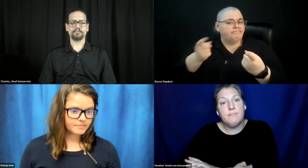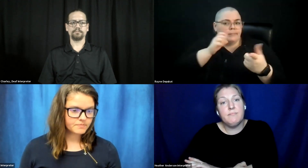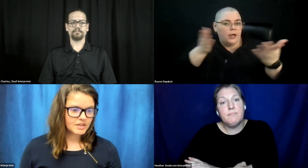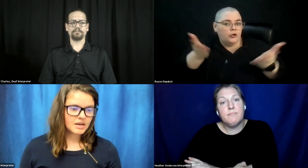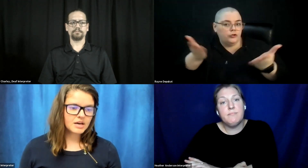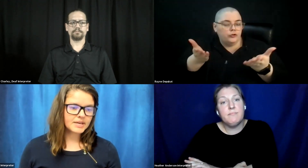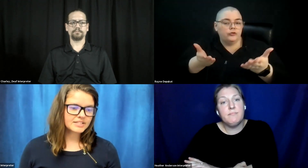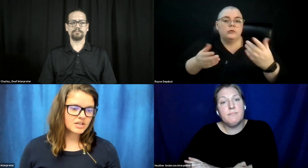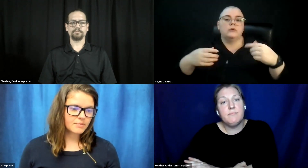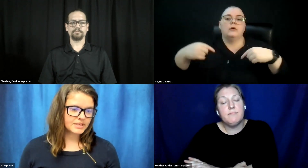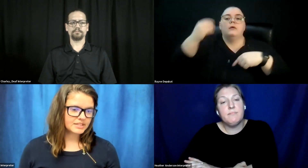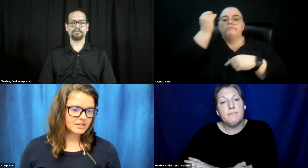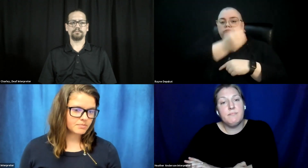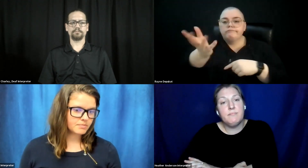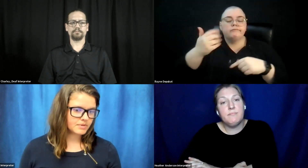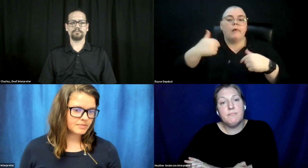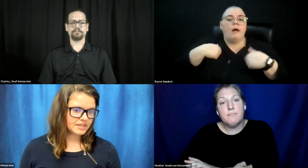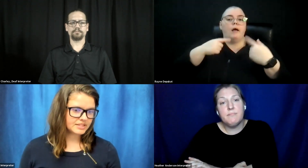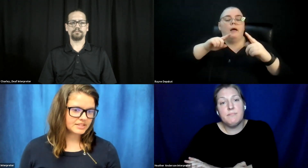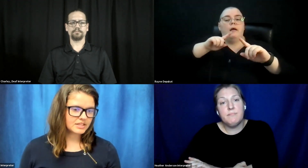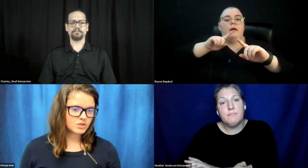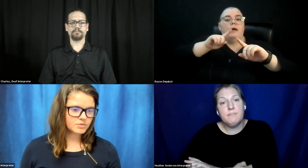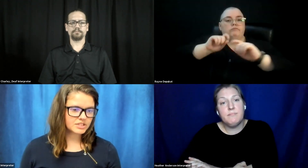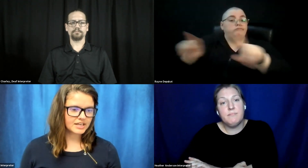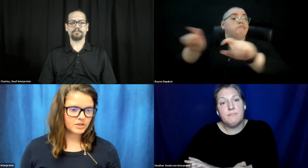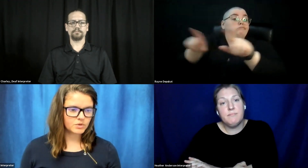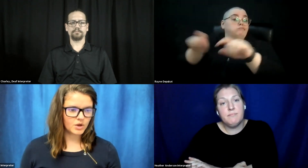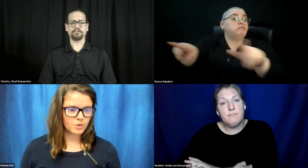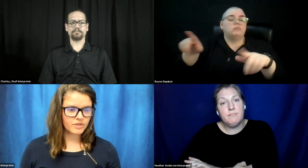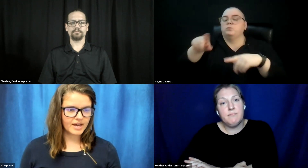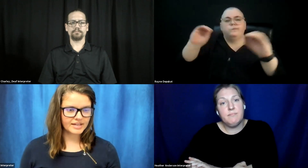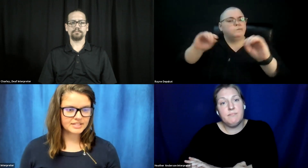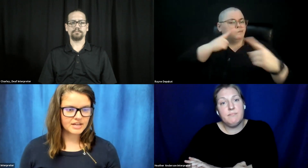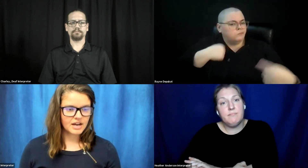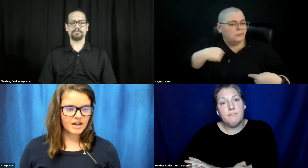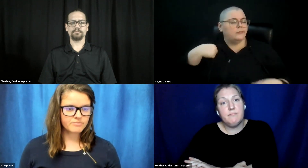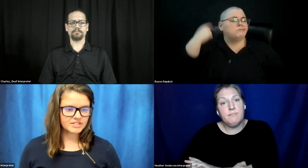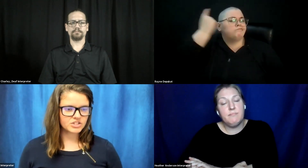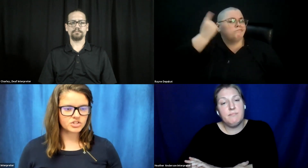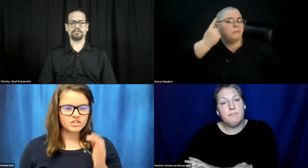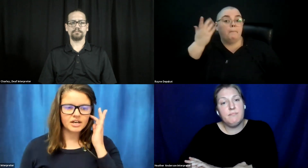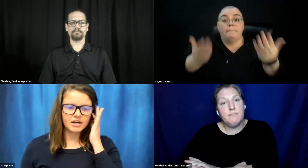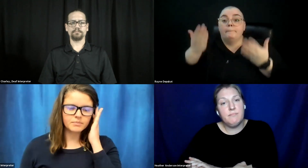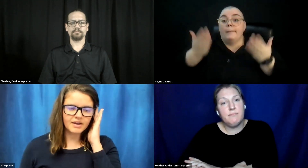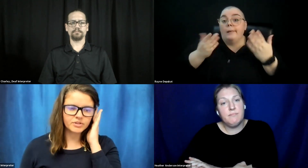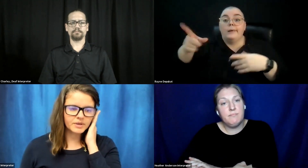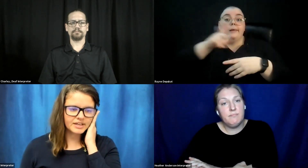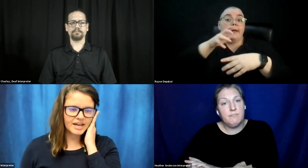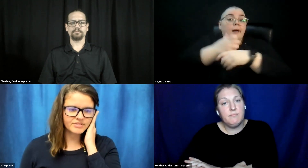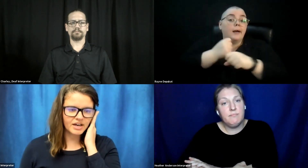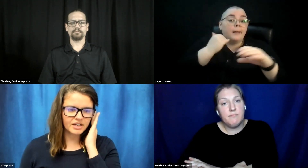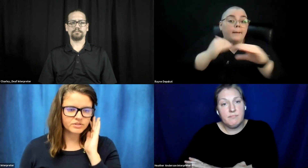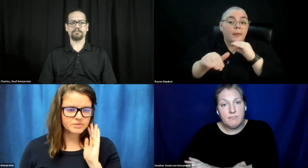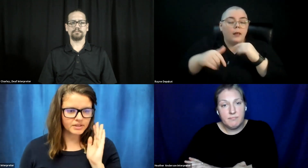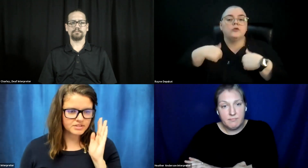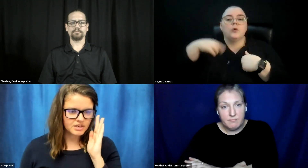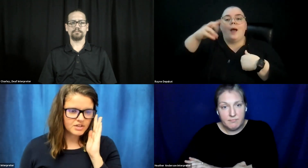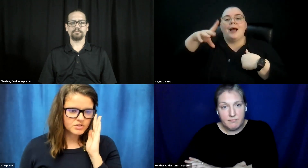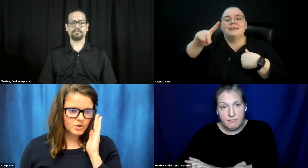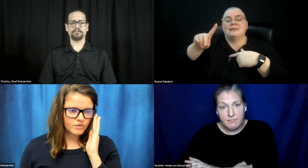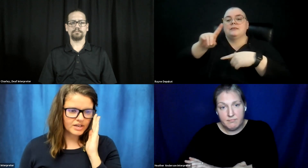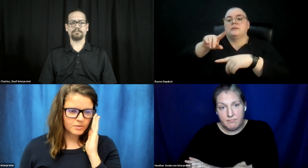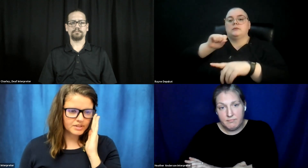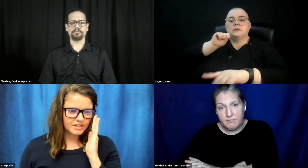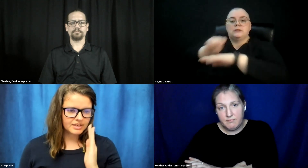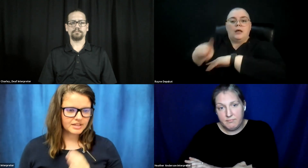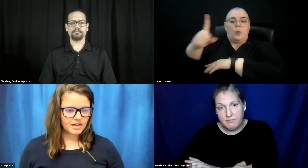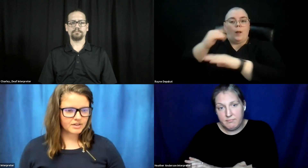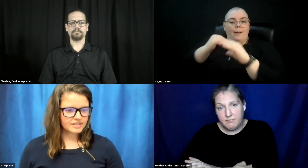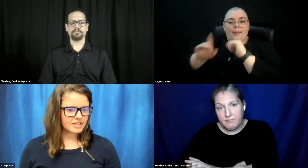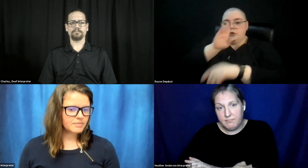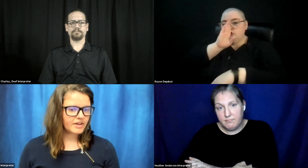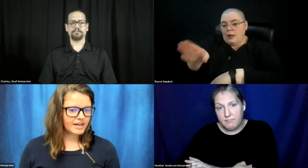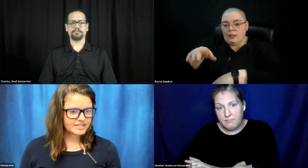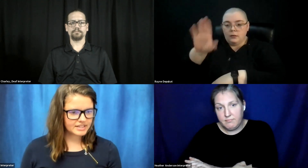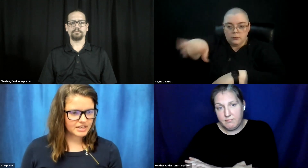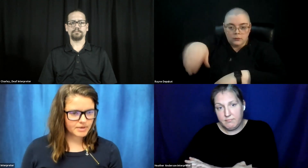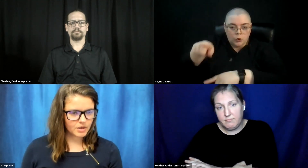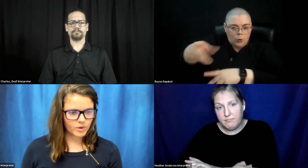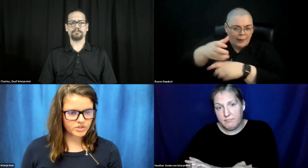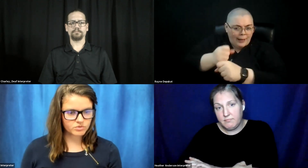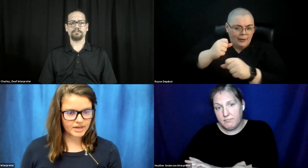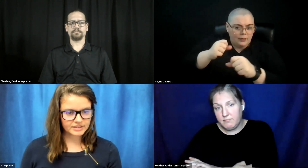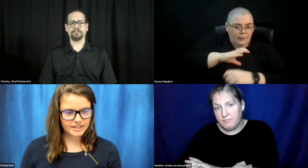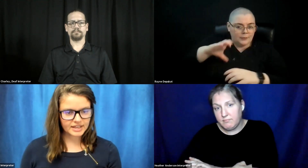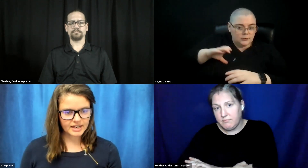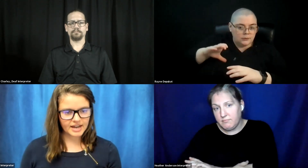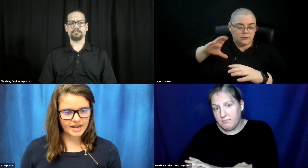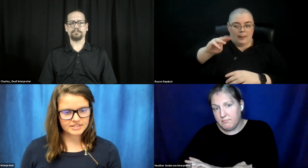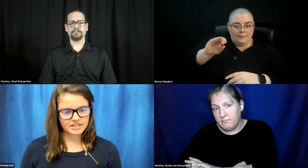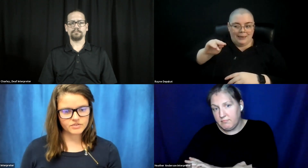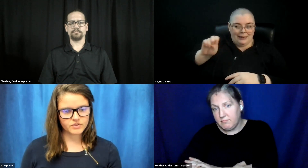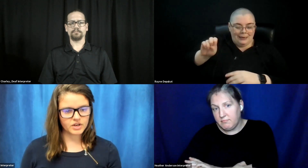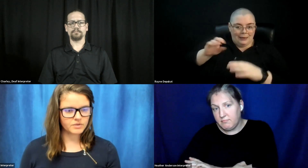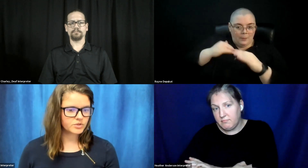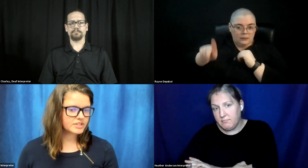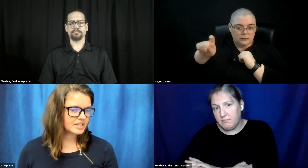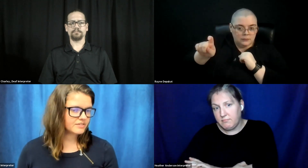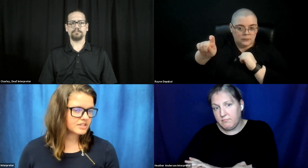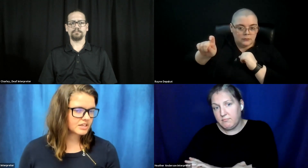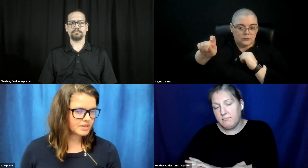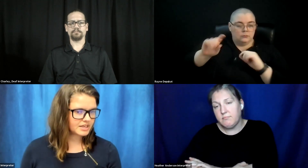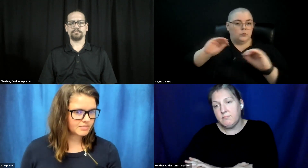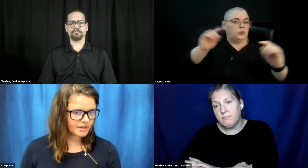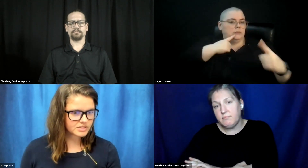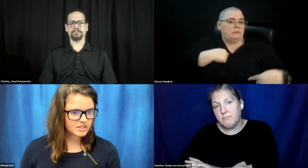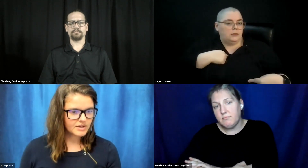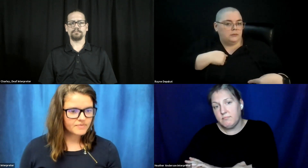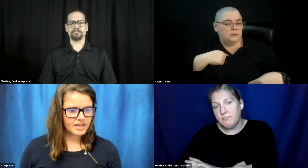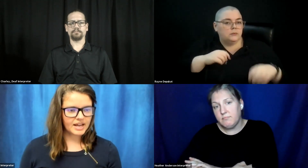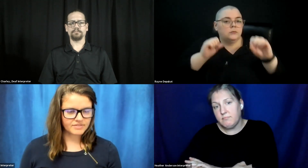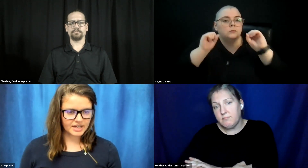Maloney, but has not been to the committee since then so I'm just letting you know that I've messaged everyone that have not had a response. So if anyone gets the email I did email one directly and I asked if she received the committee emails, and I haven't